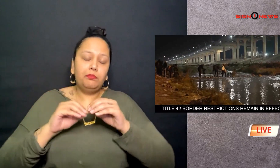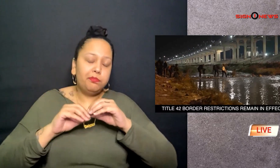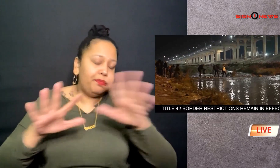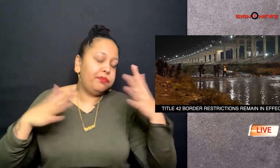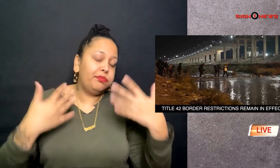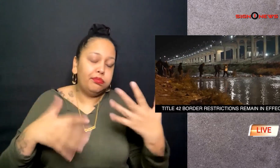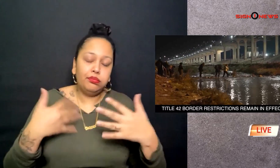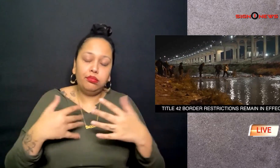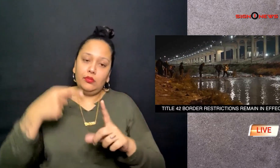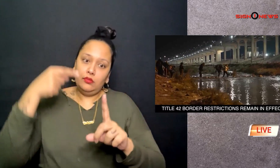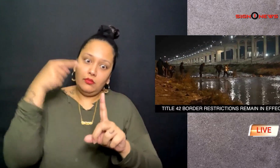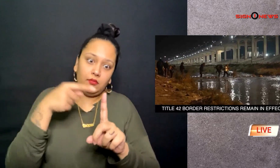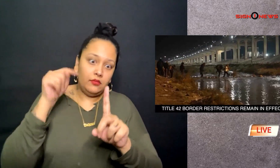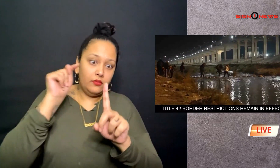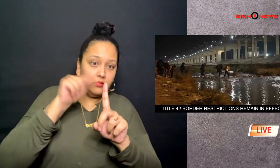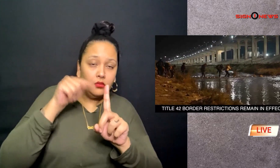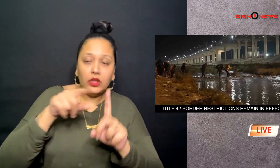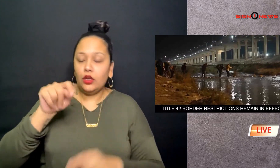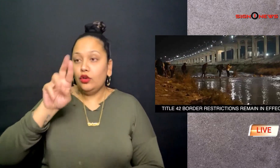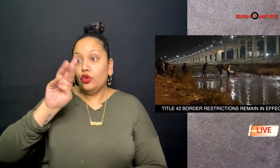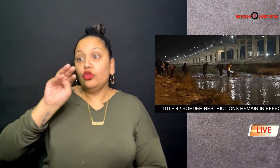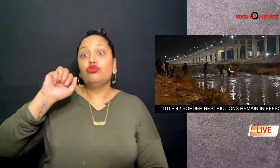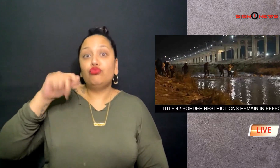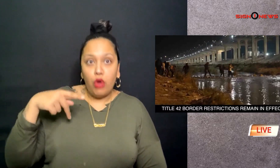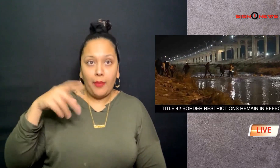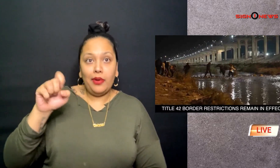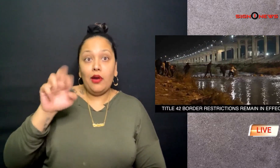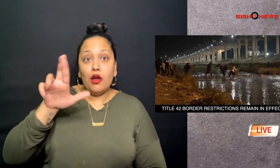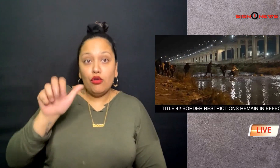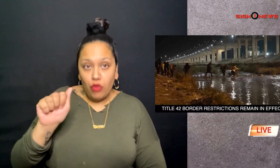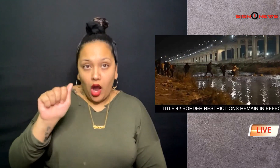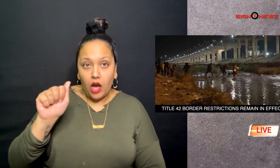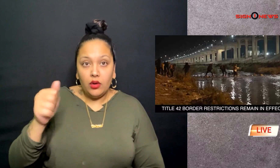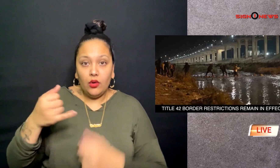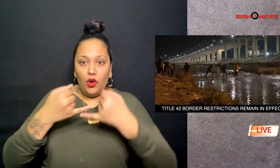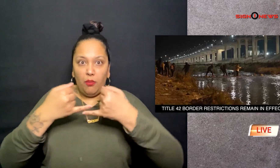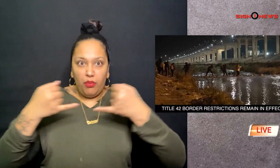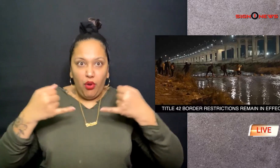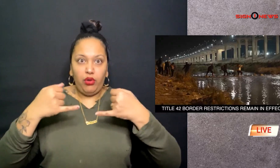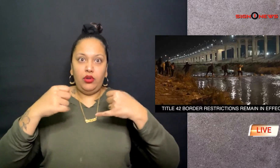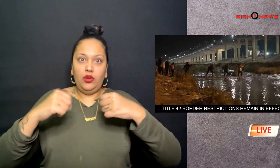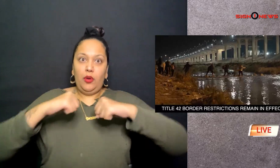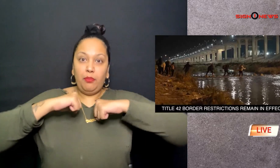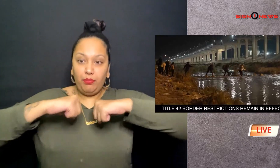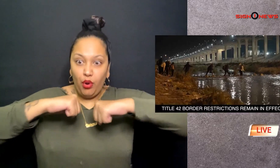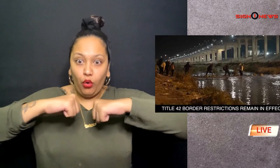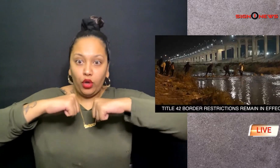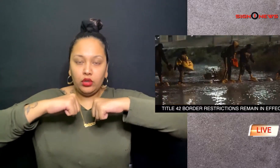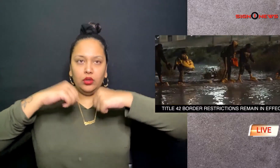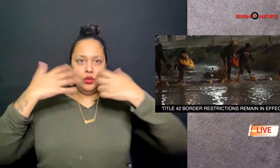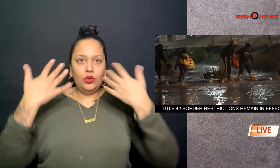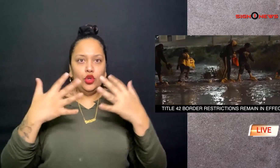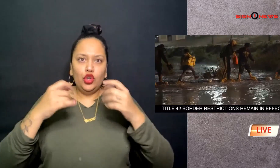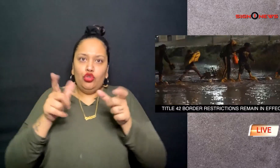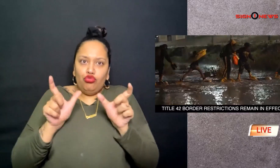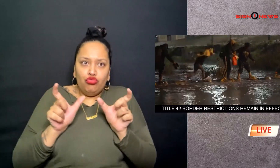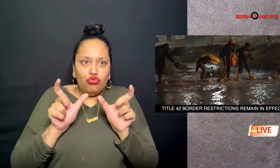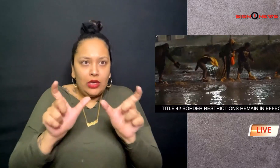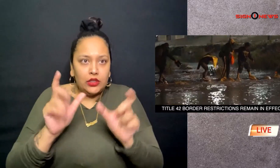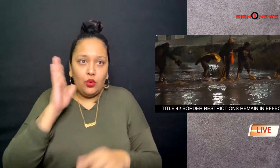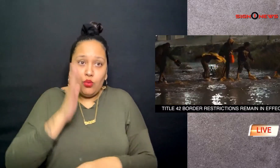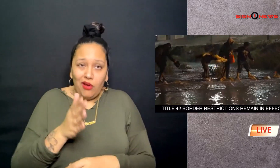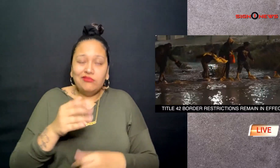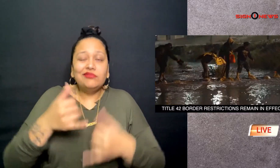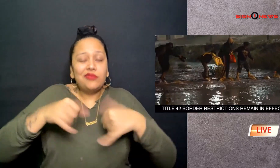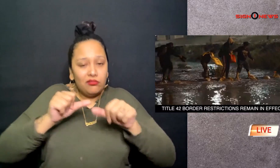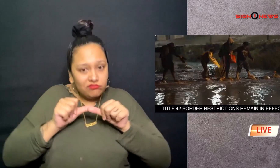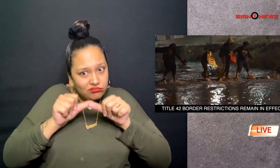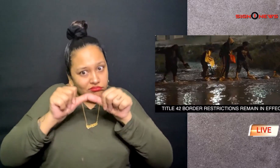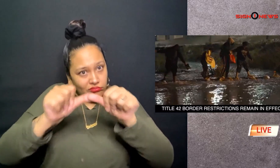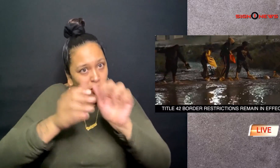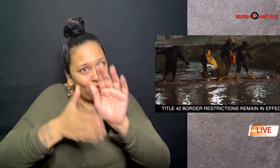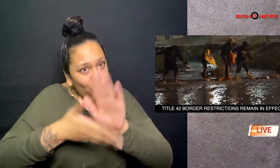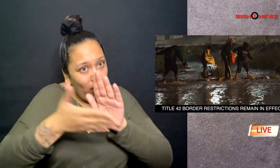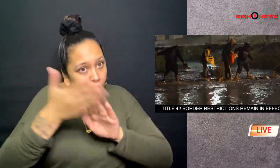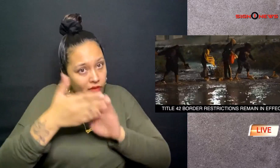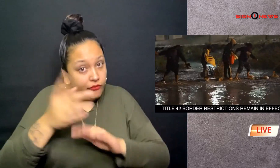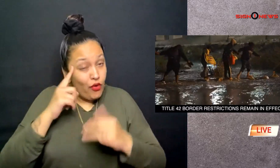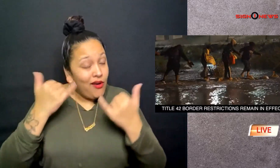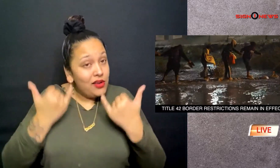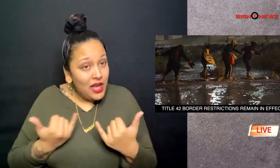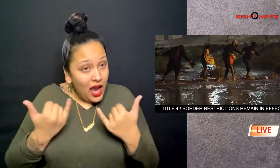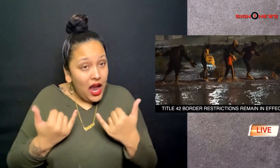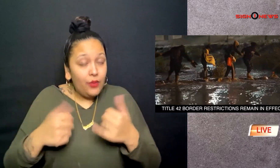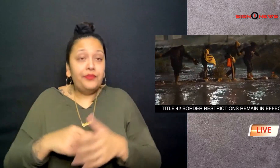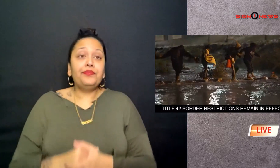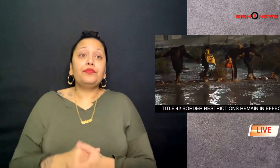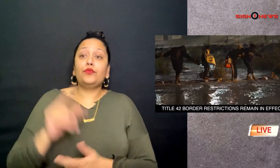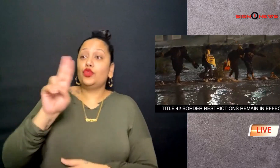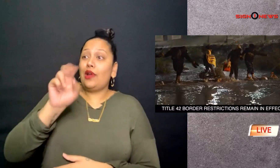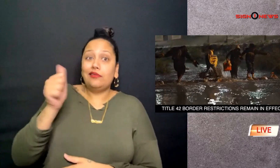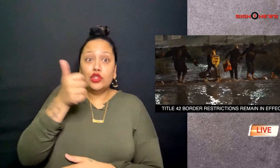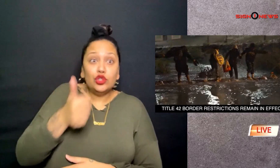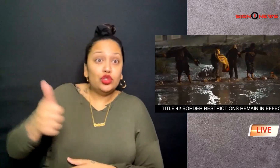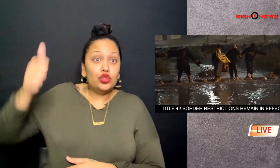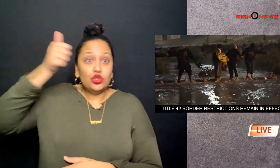title 42 the controversial Trump era border restriction will remain in effect for now